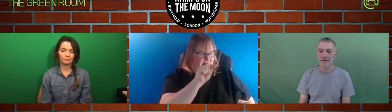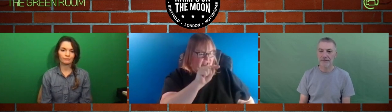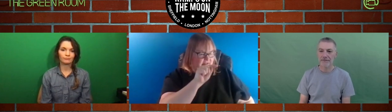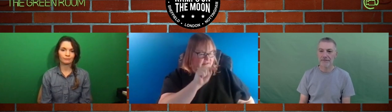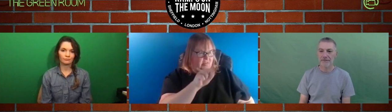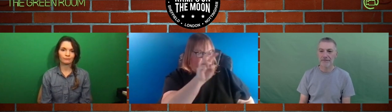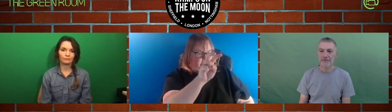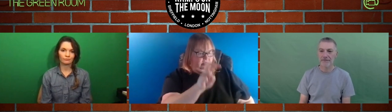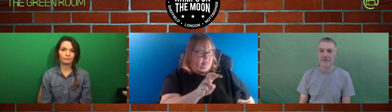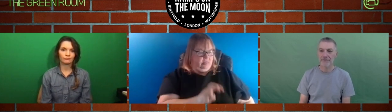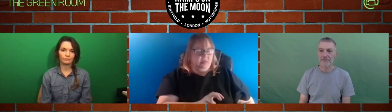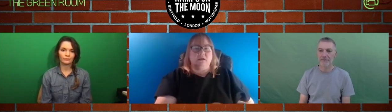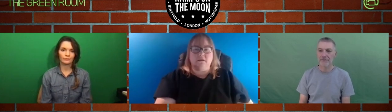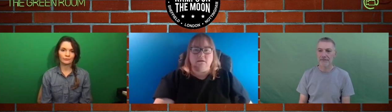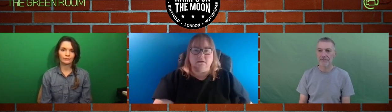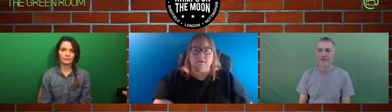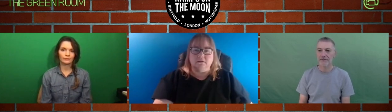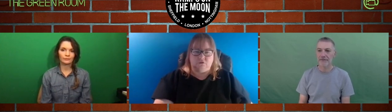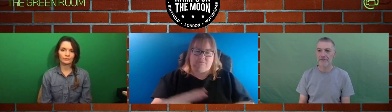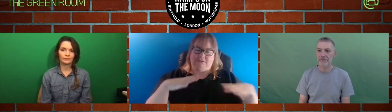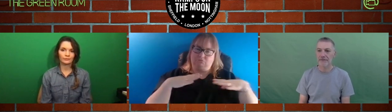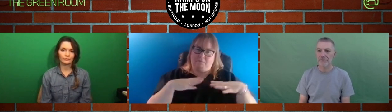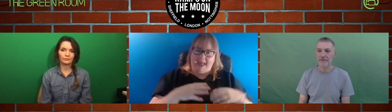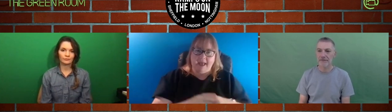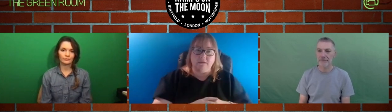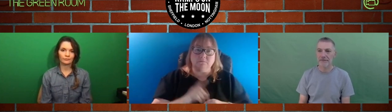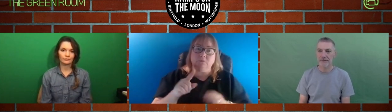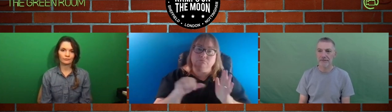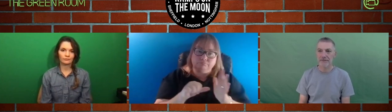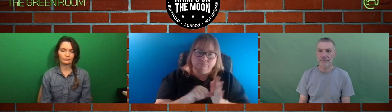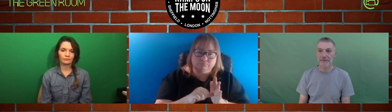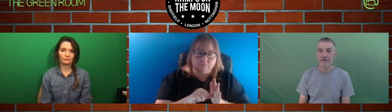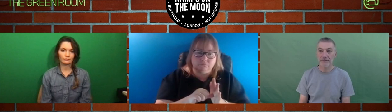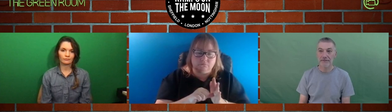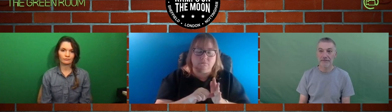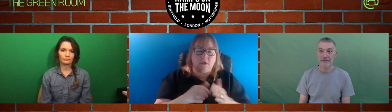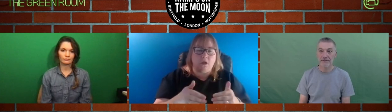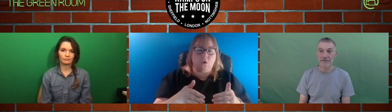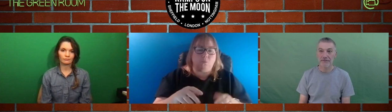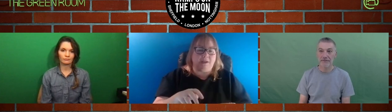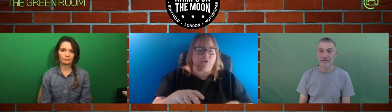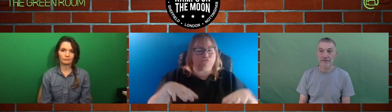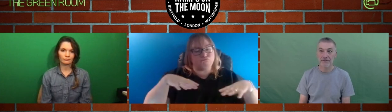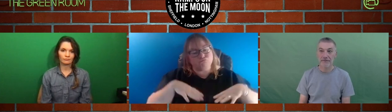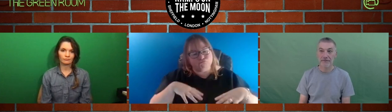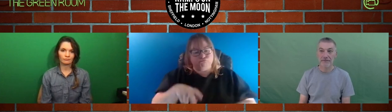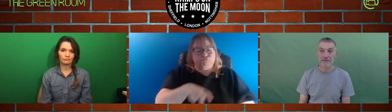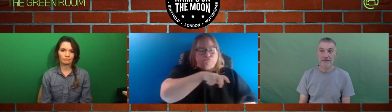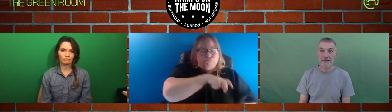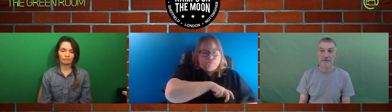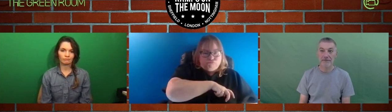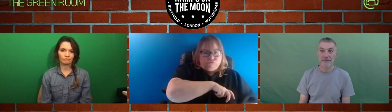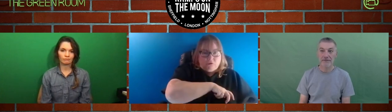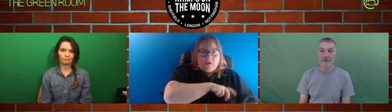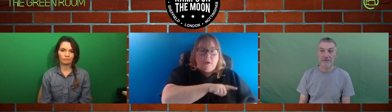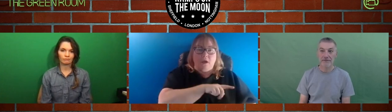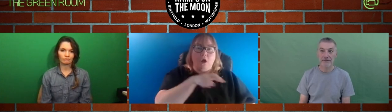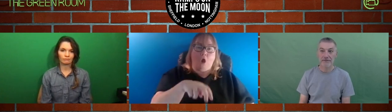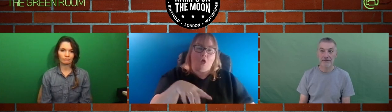trickiest was off stage. On stage you were incredible. You knew what was coming when you learned everything and